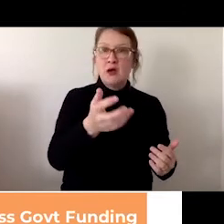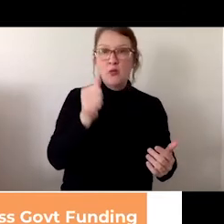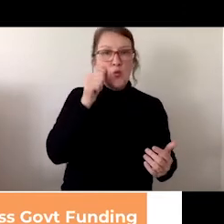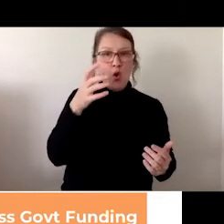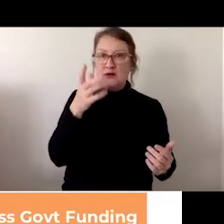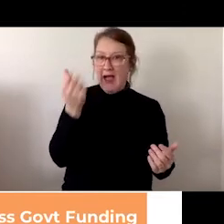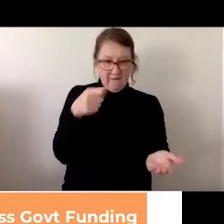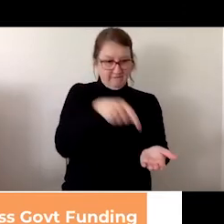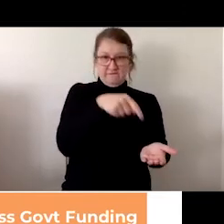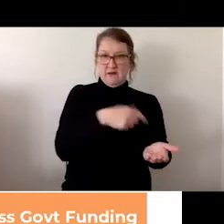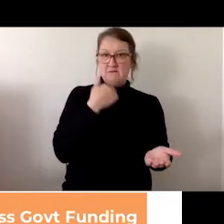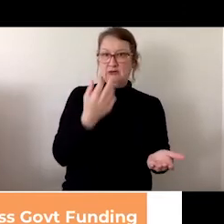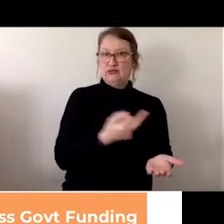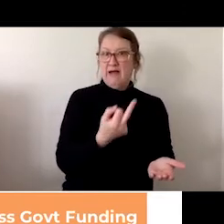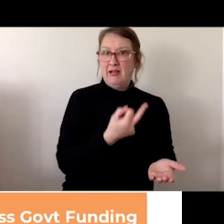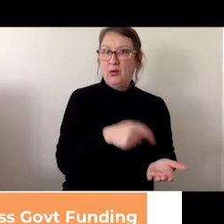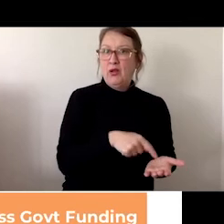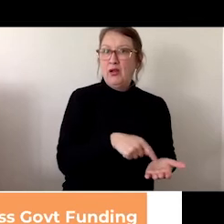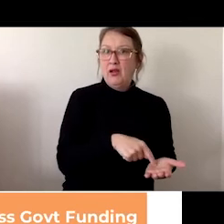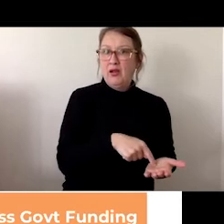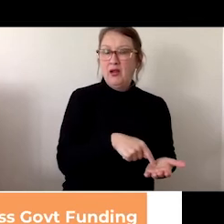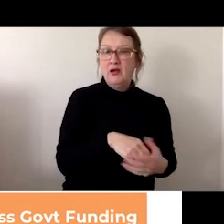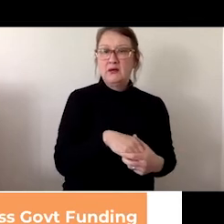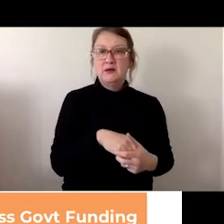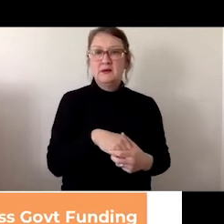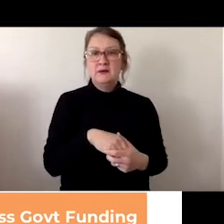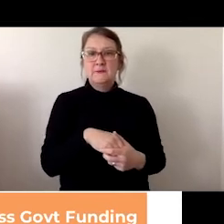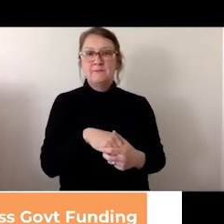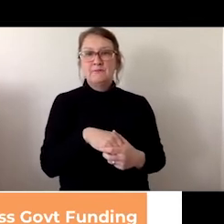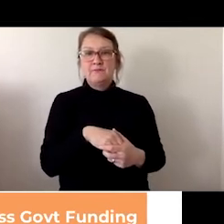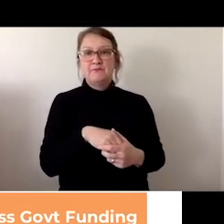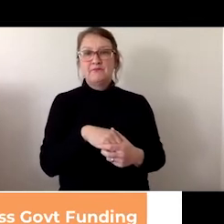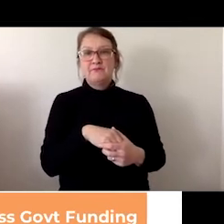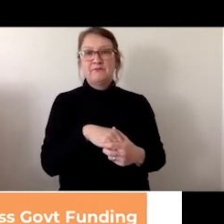It's already into next generation's entitlements with the current stimulus.